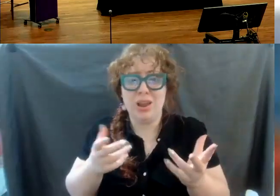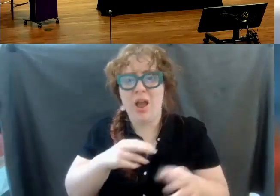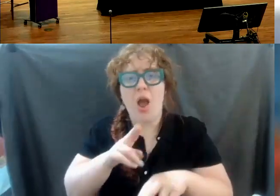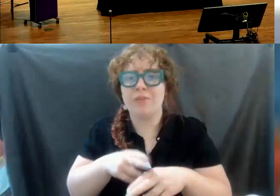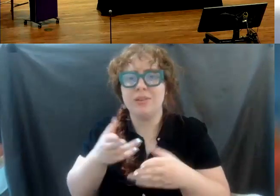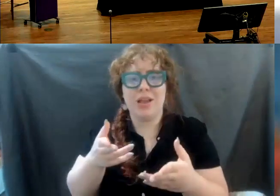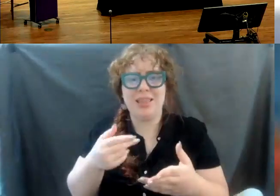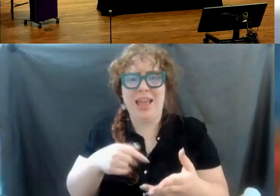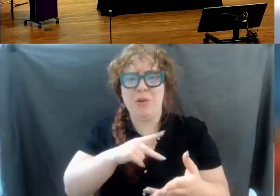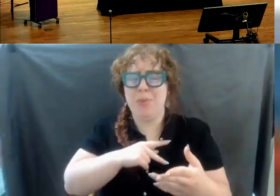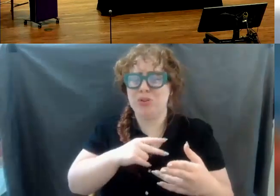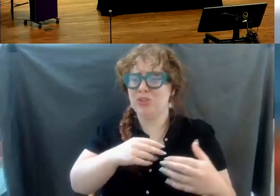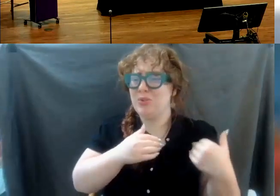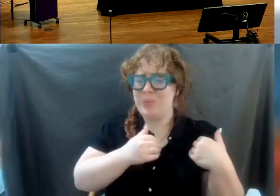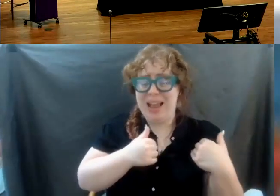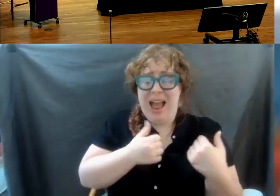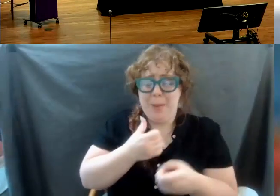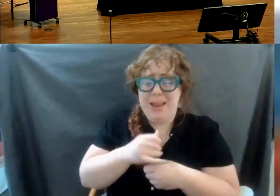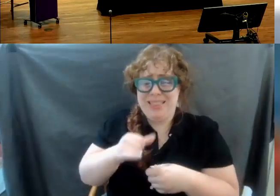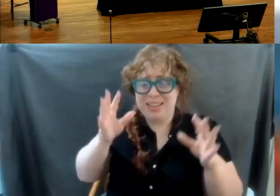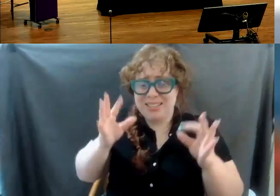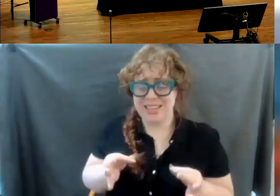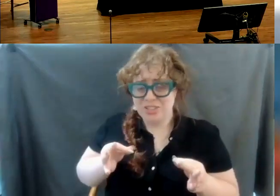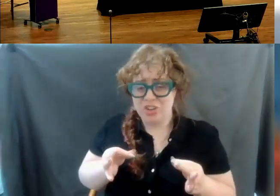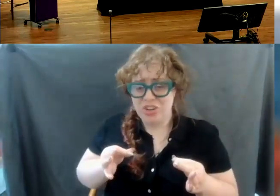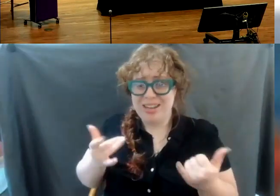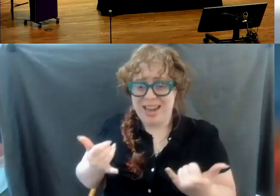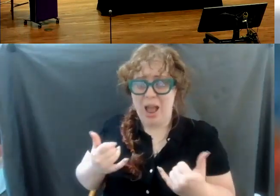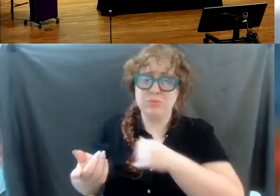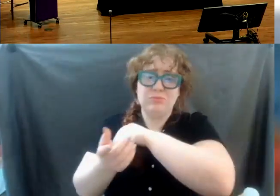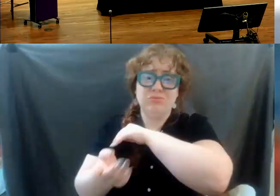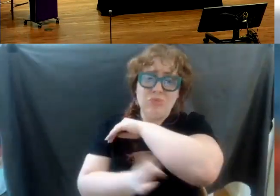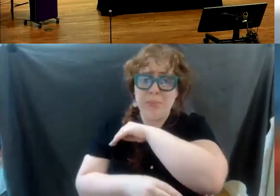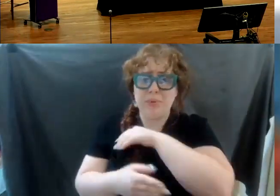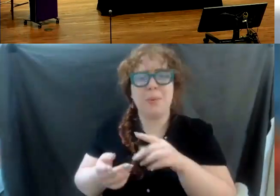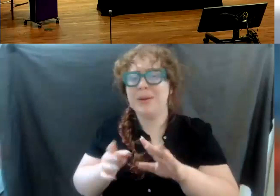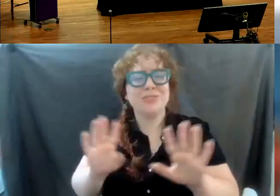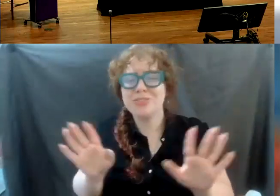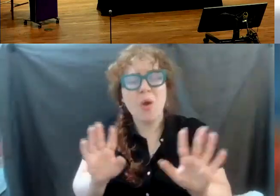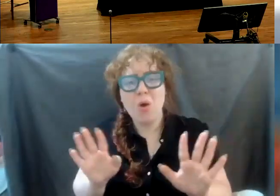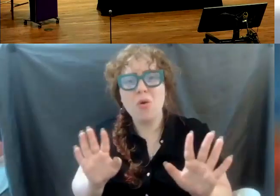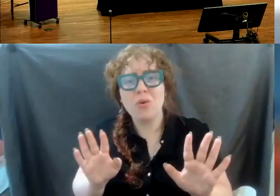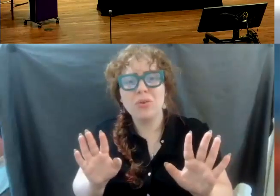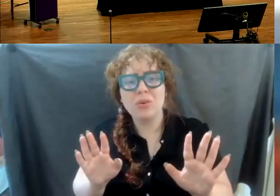for making a decision to get them in there versus being born in the zip code that had been disinvested,